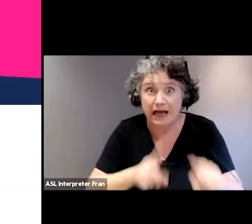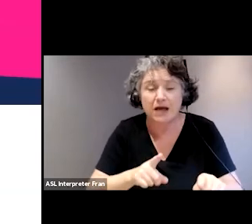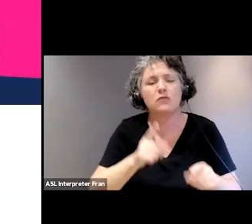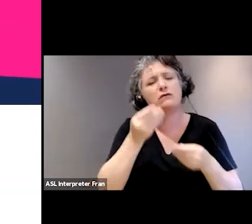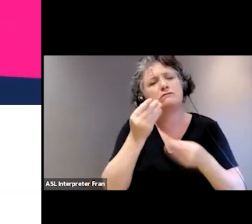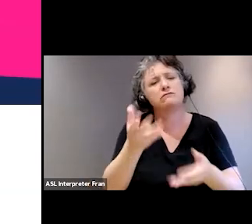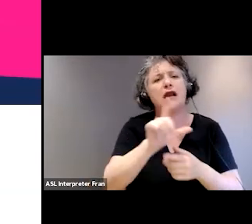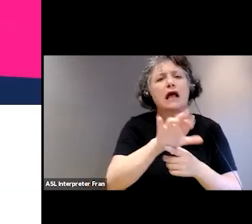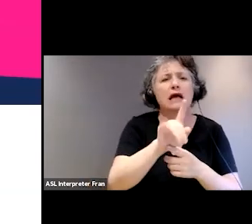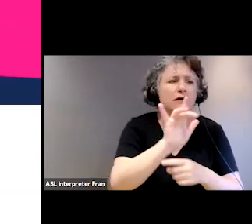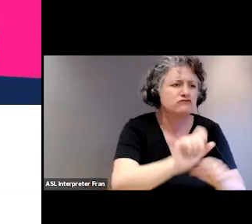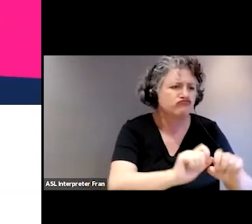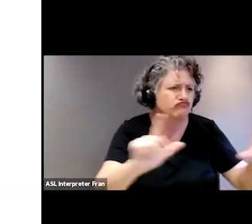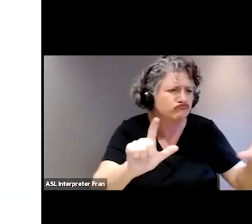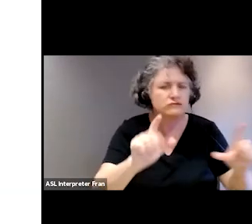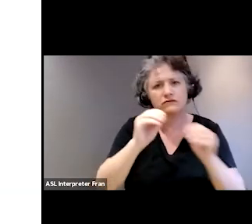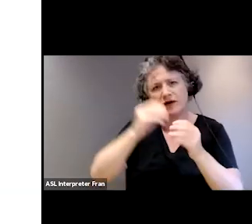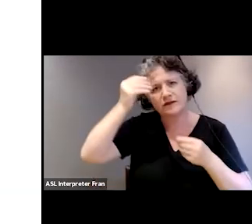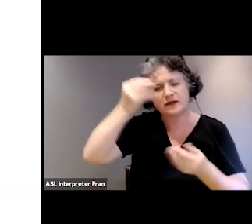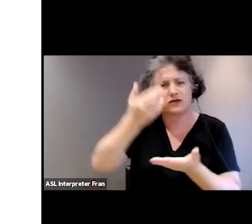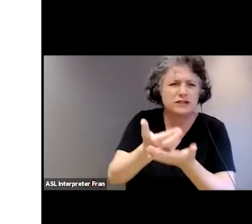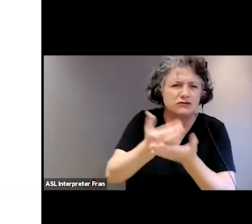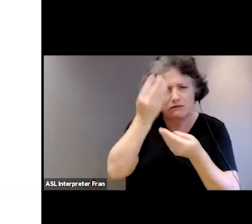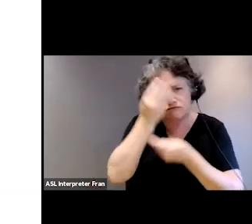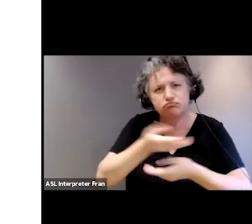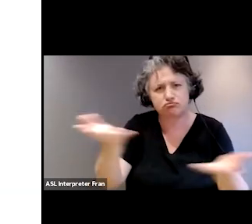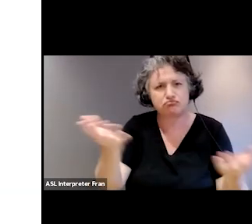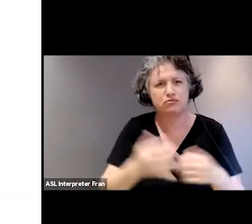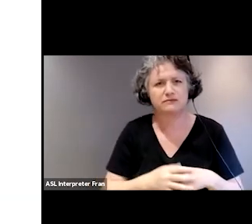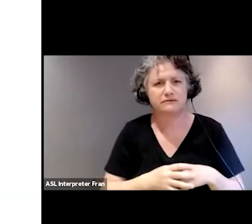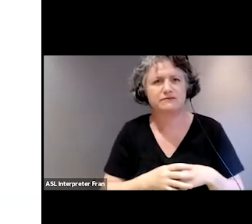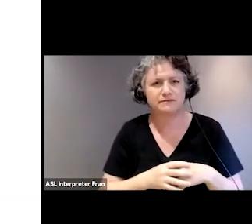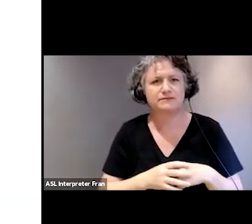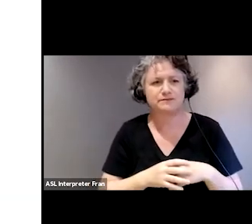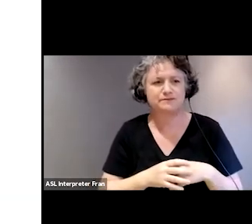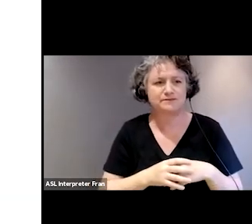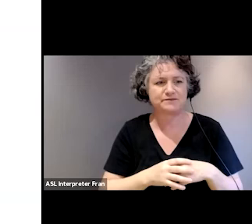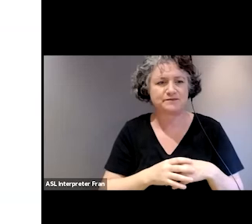share can help answer some of those tough questions about COVID